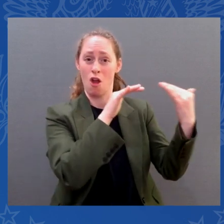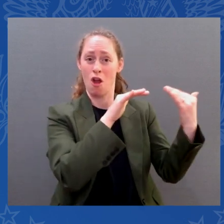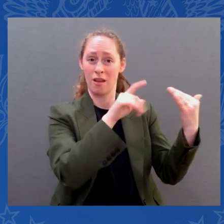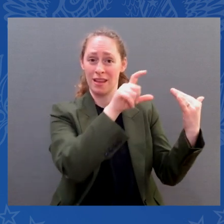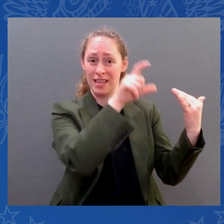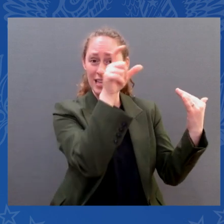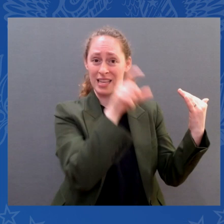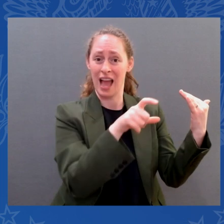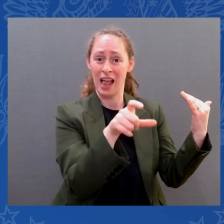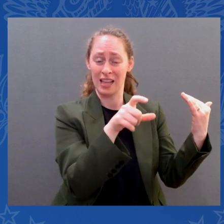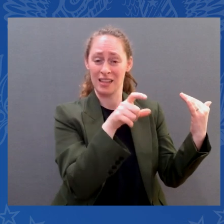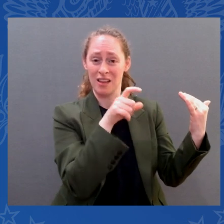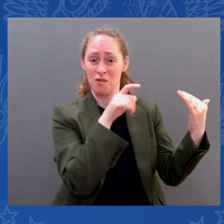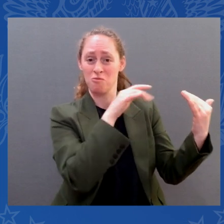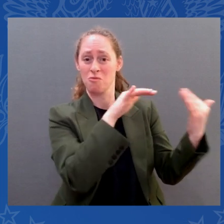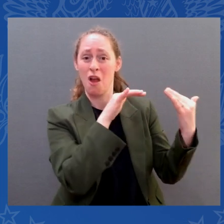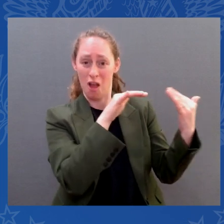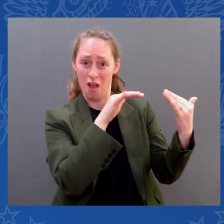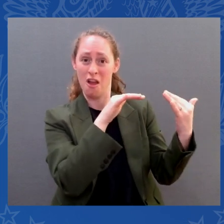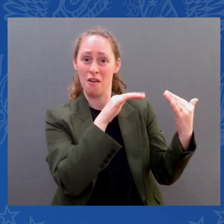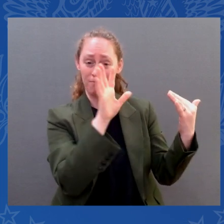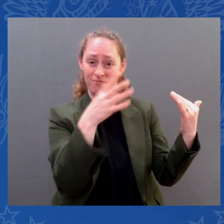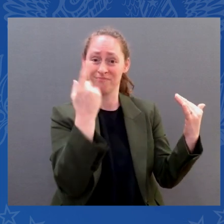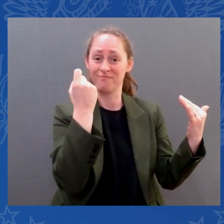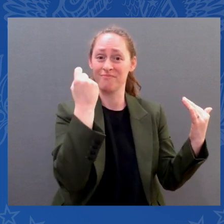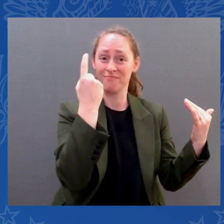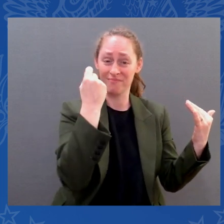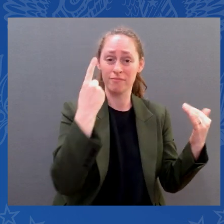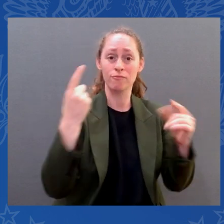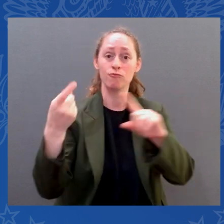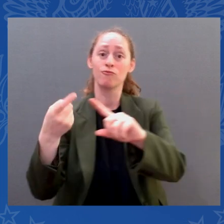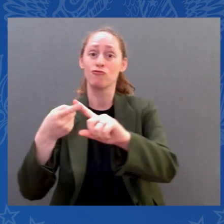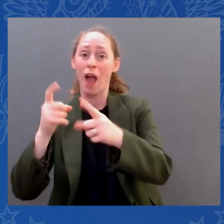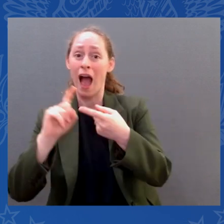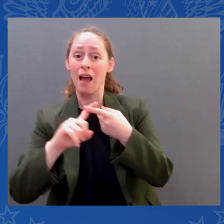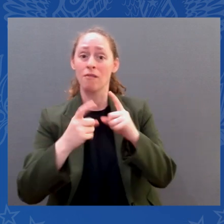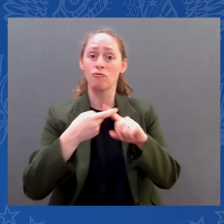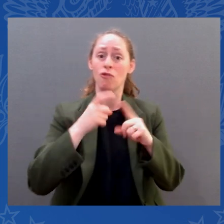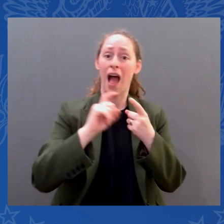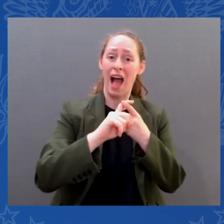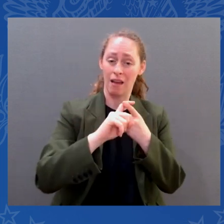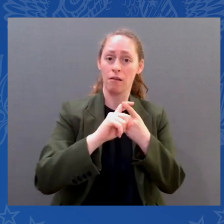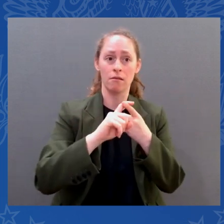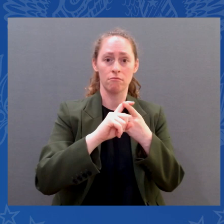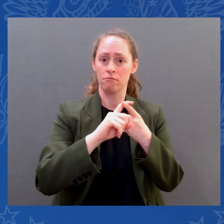The same time, same day. Anyway. Today, it's clear that the battle for the soul of America continues.